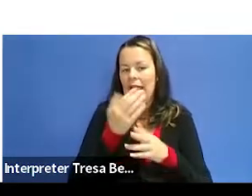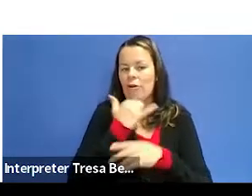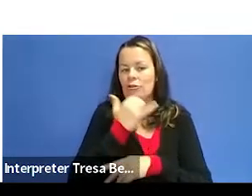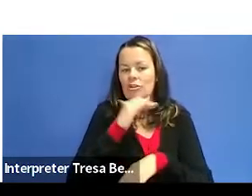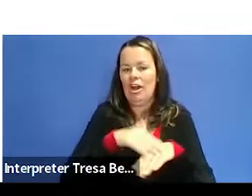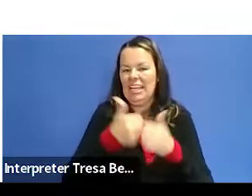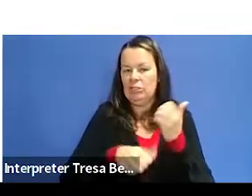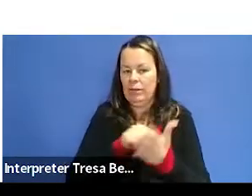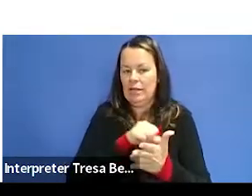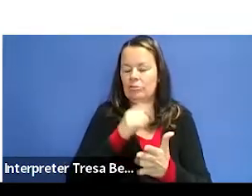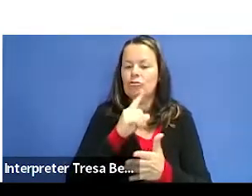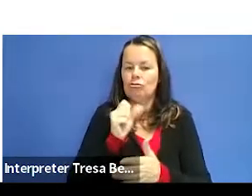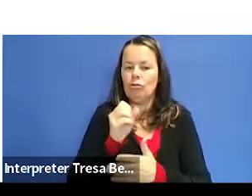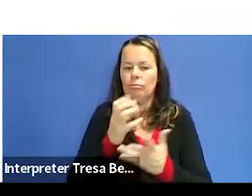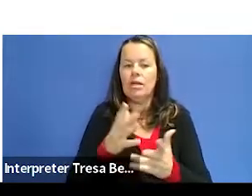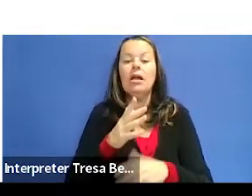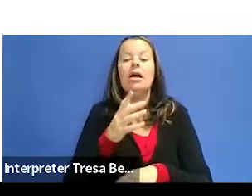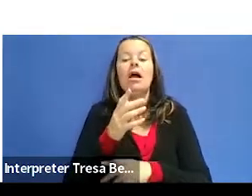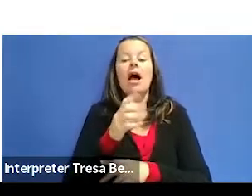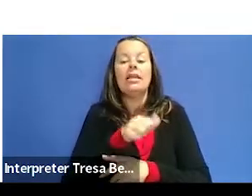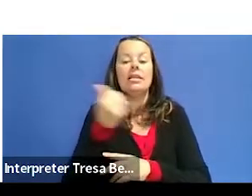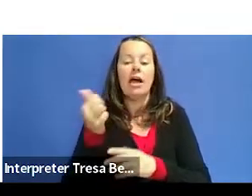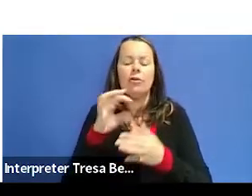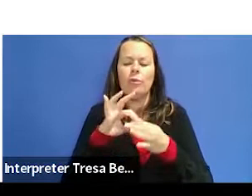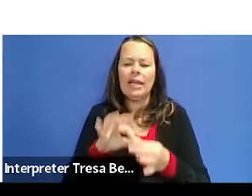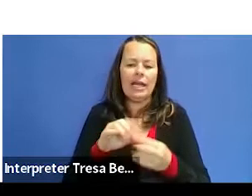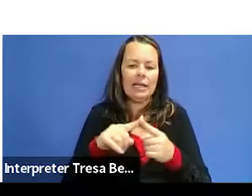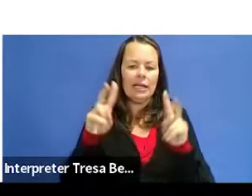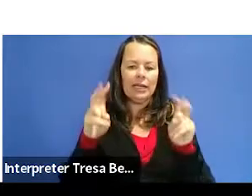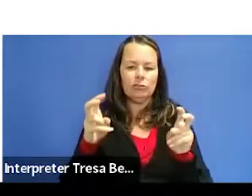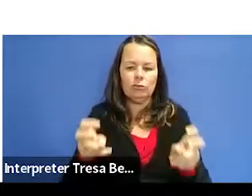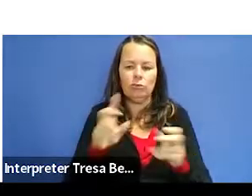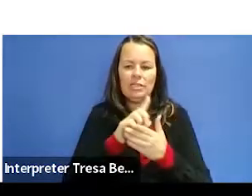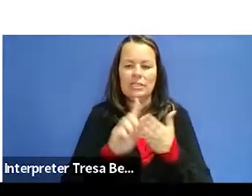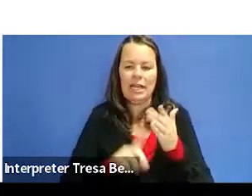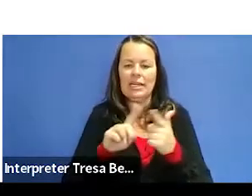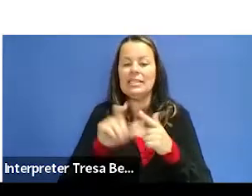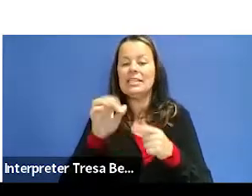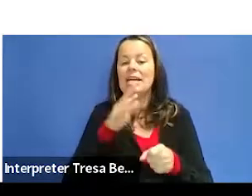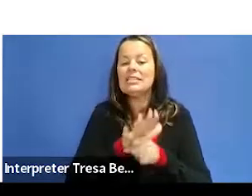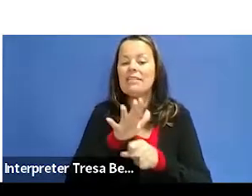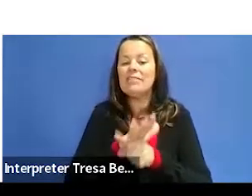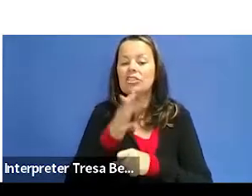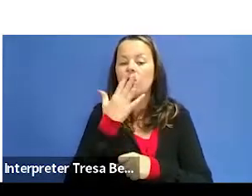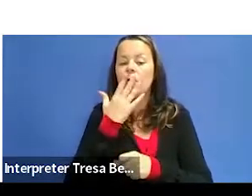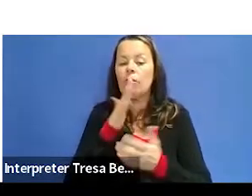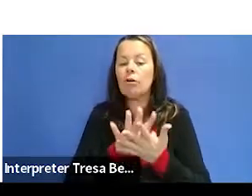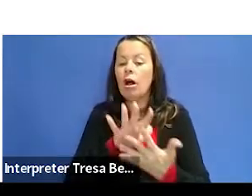Some other related -- design-related issues will be sufficient color contrast, not a surprise there.